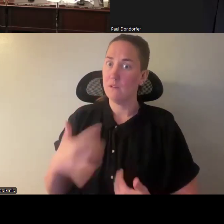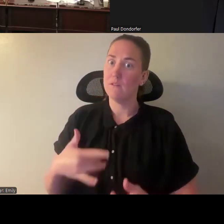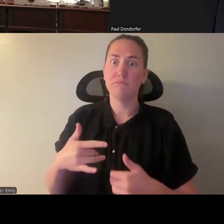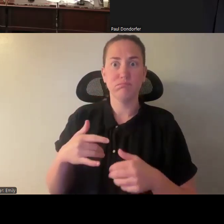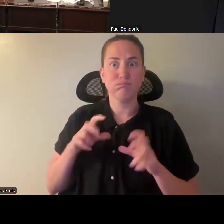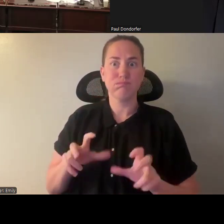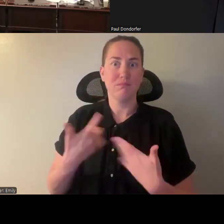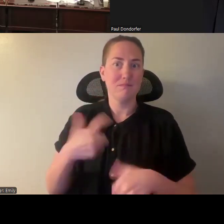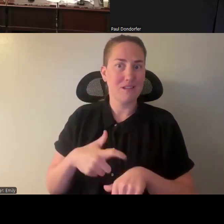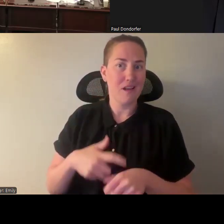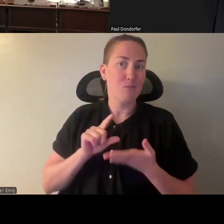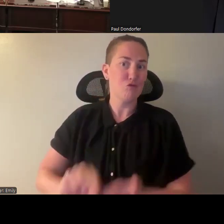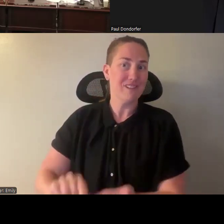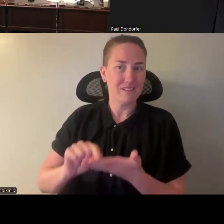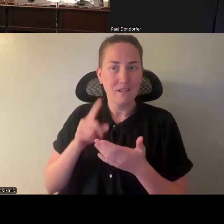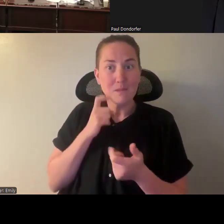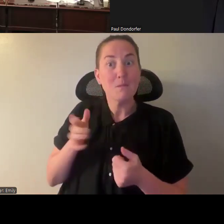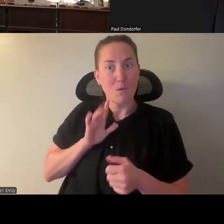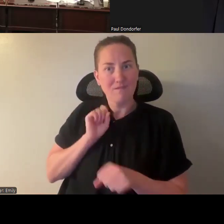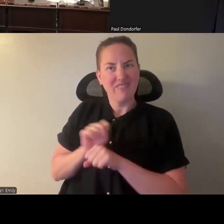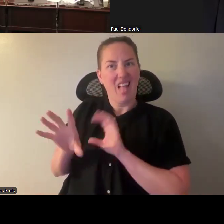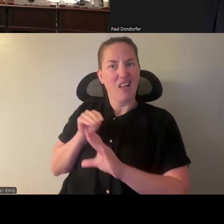um printing these out because it used to be done outside Now it has to be done inside